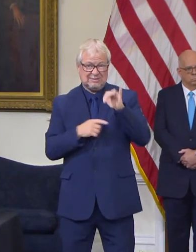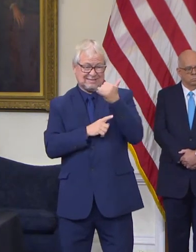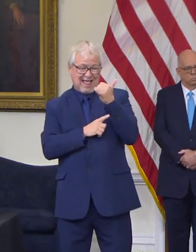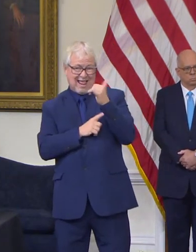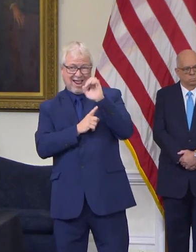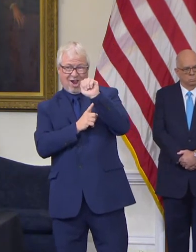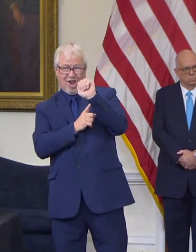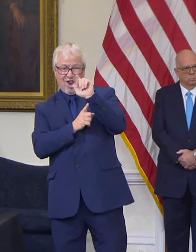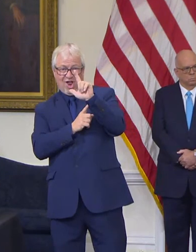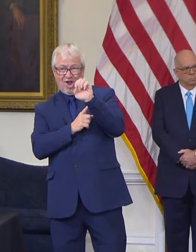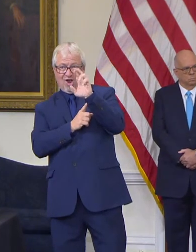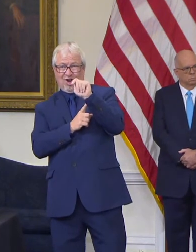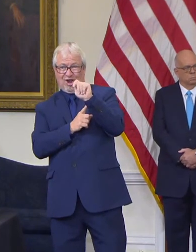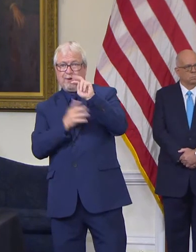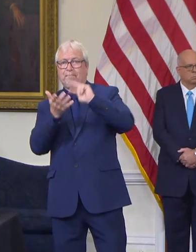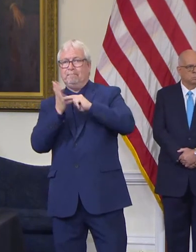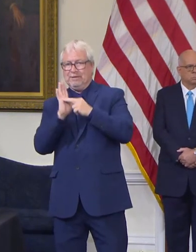The medical services system can declare a yellow alert.